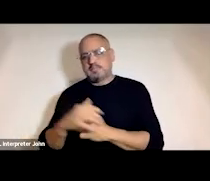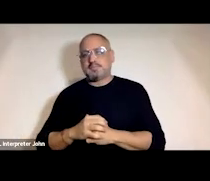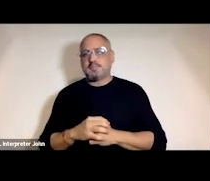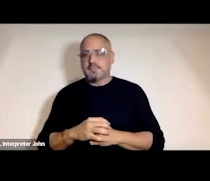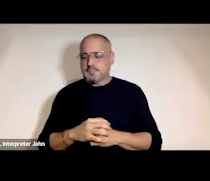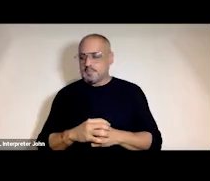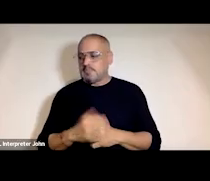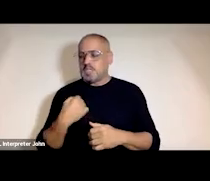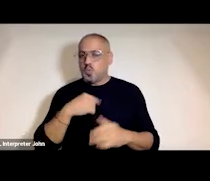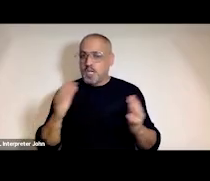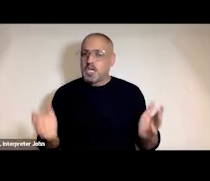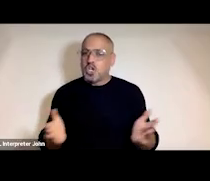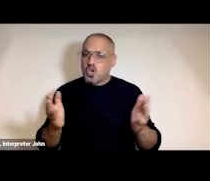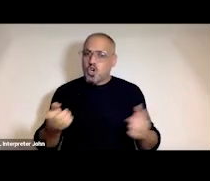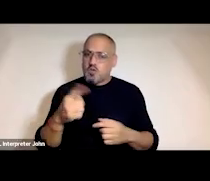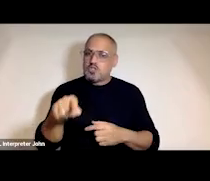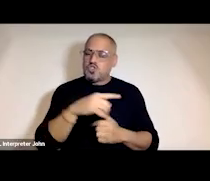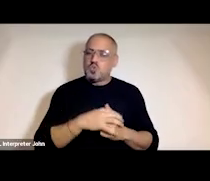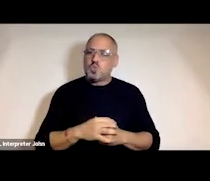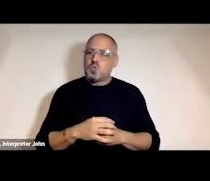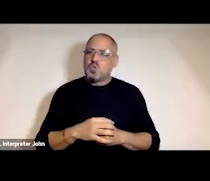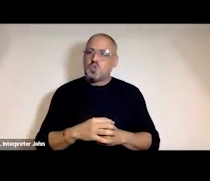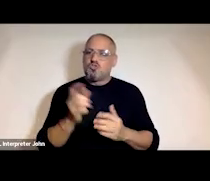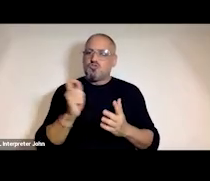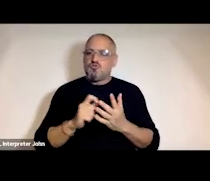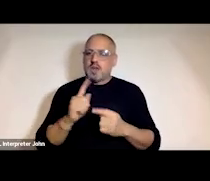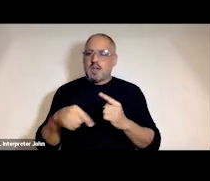And so we encourage you to write about all of those things.